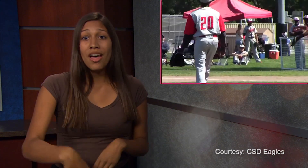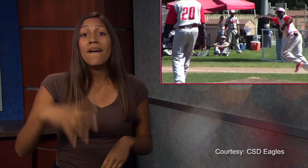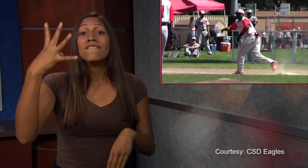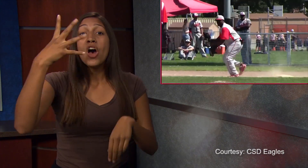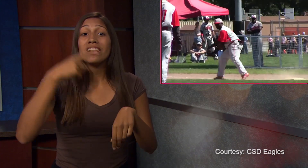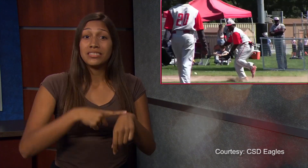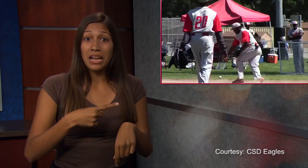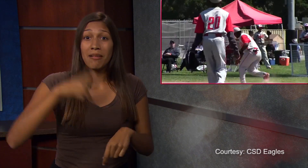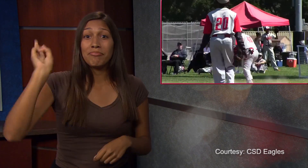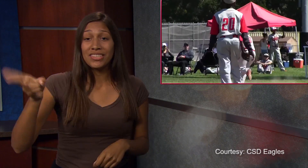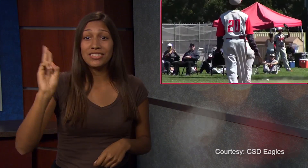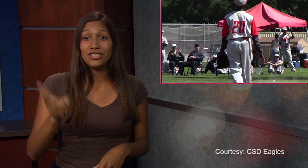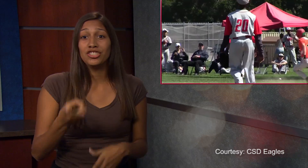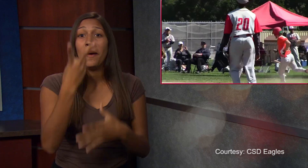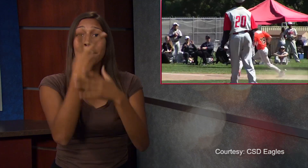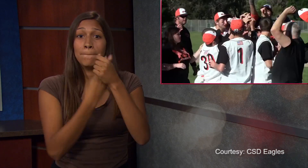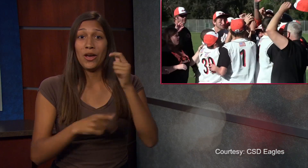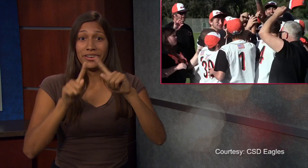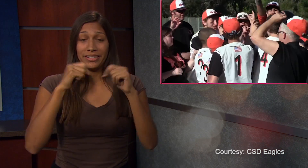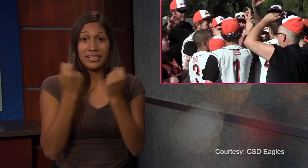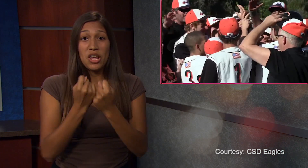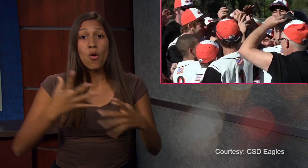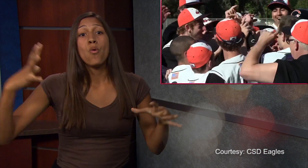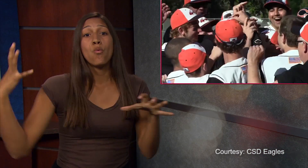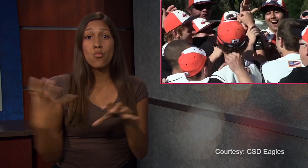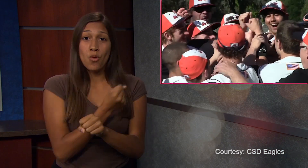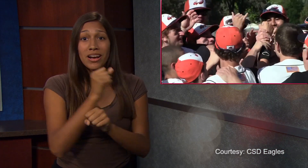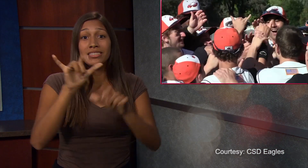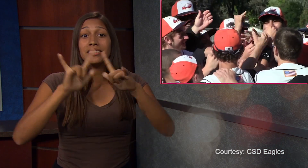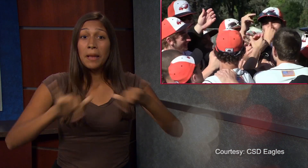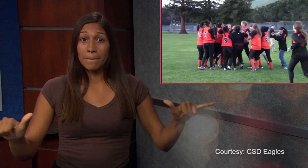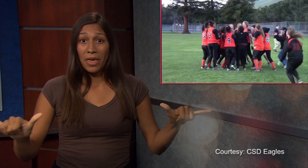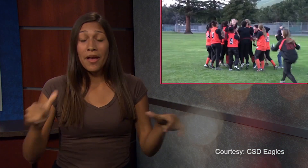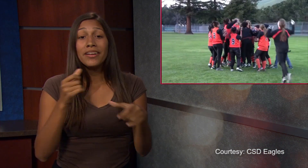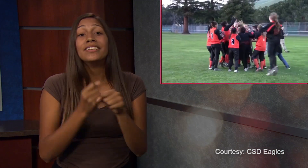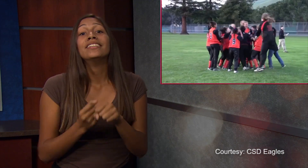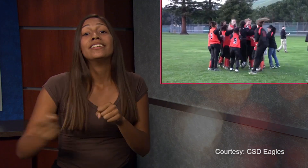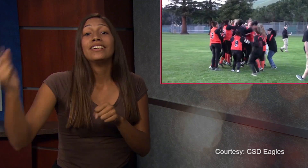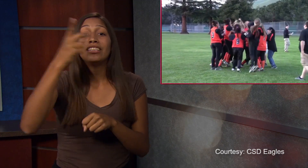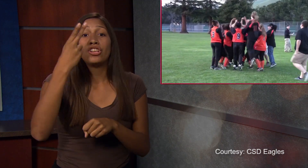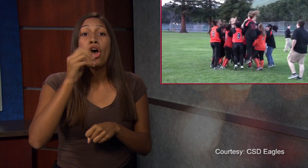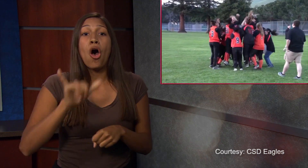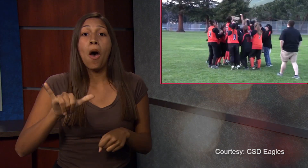BOTH TEAMS HAVE WON DURING THE SAME YEAR. NEXT YEAR THE HOY TOURNAMENT WILL BE AT MODEL